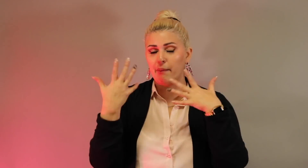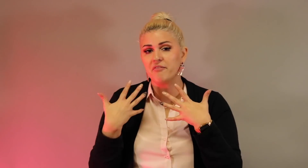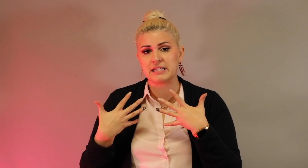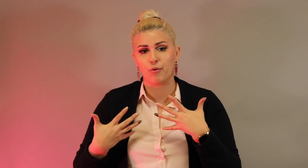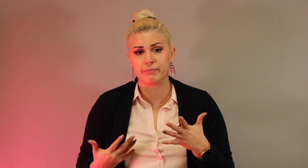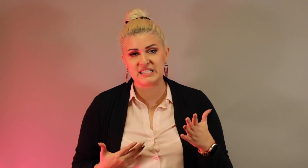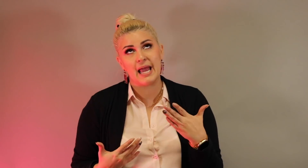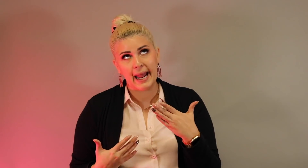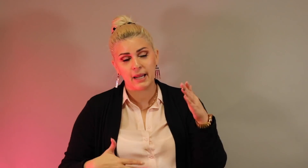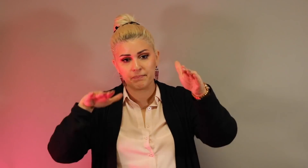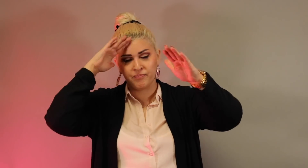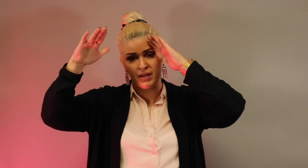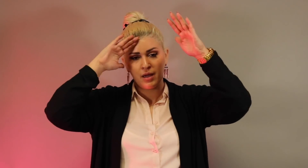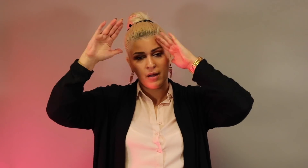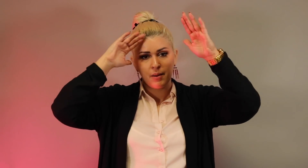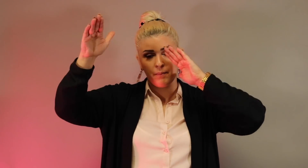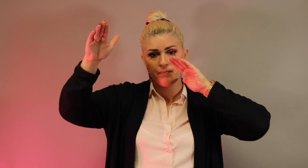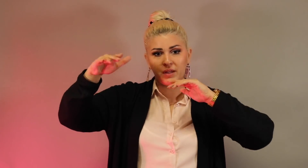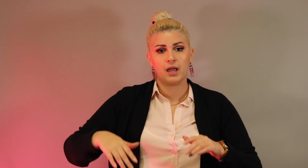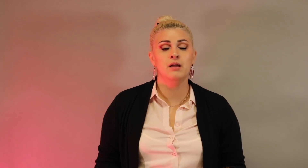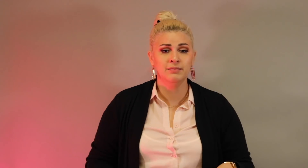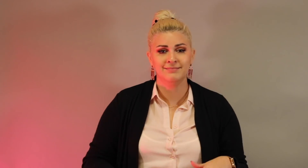Obviously I wouldn't be saying it, okay.